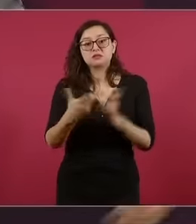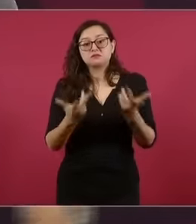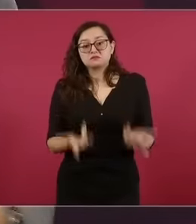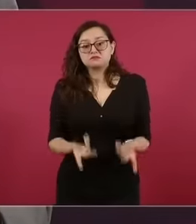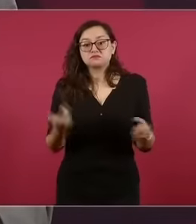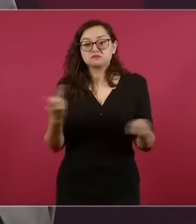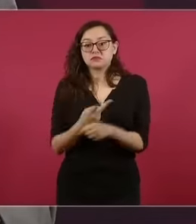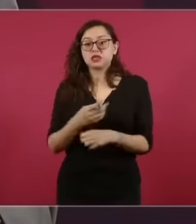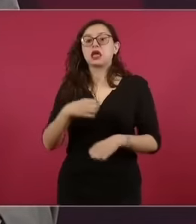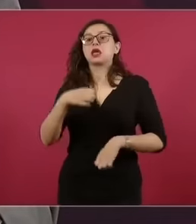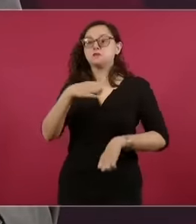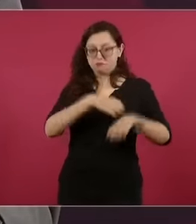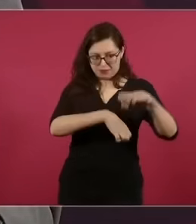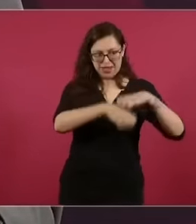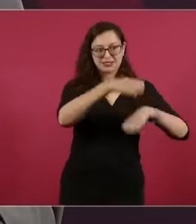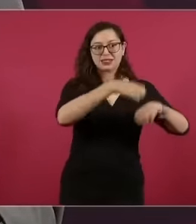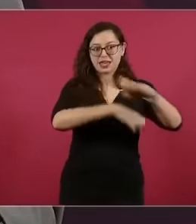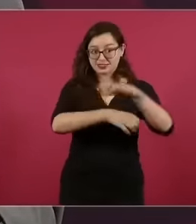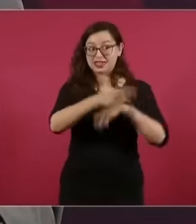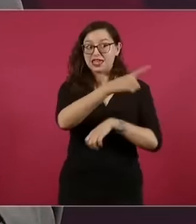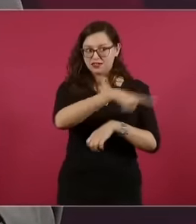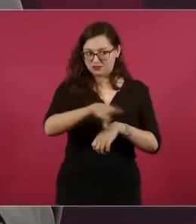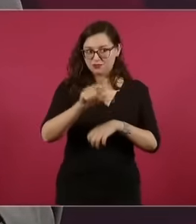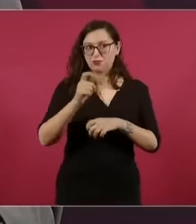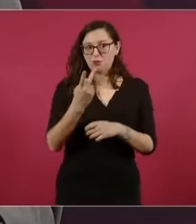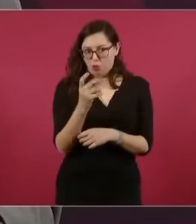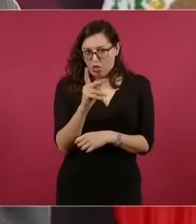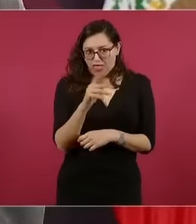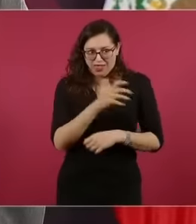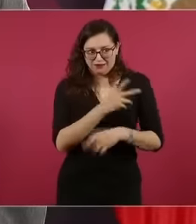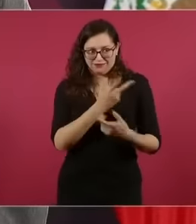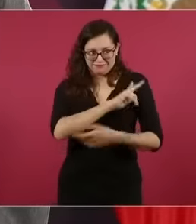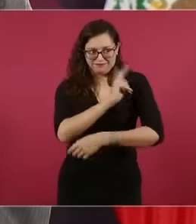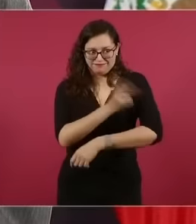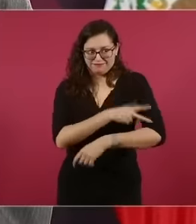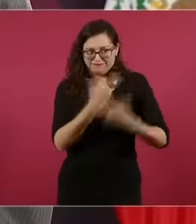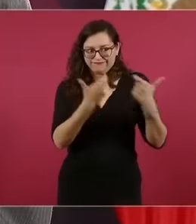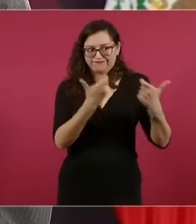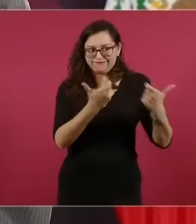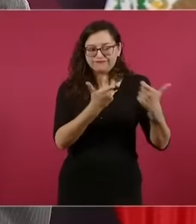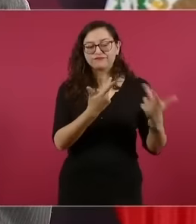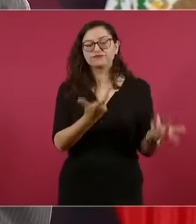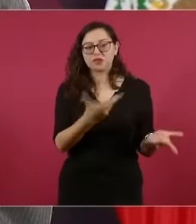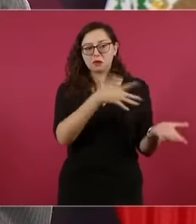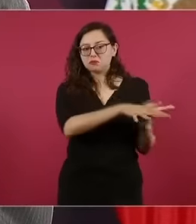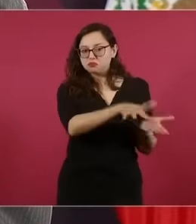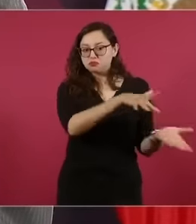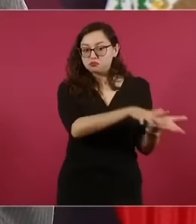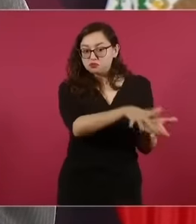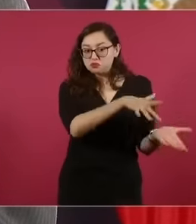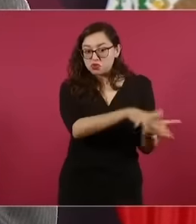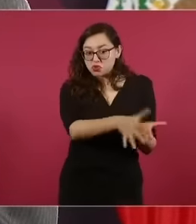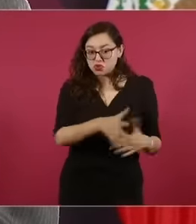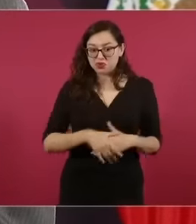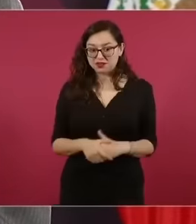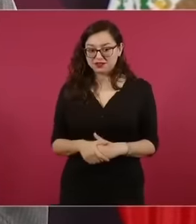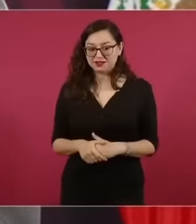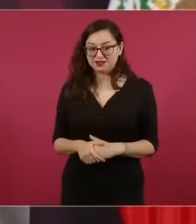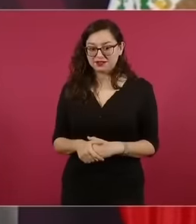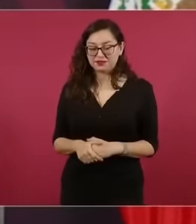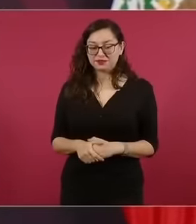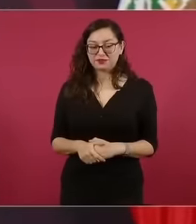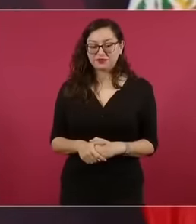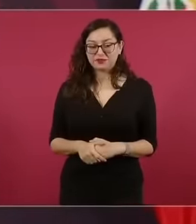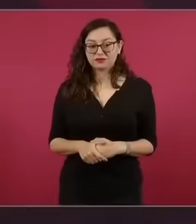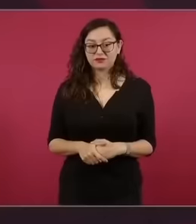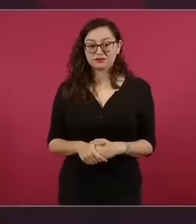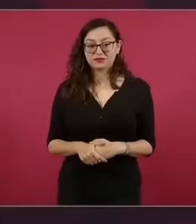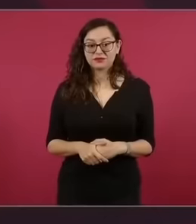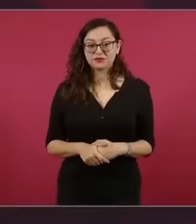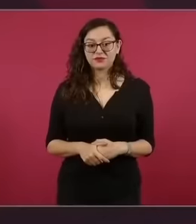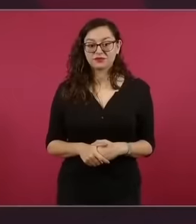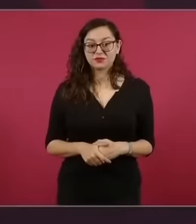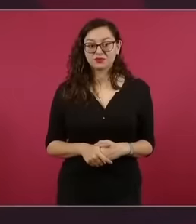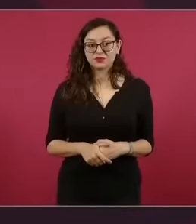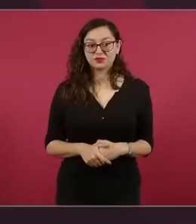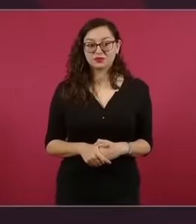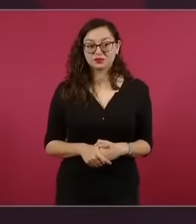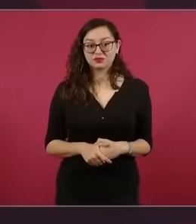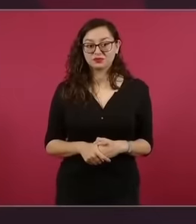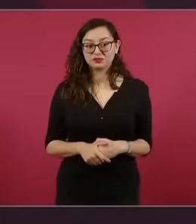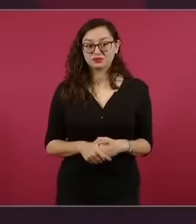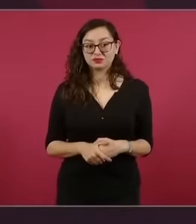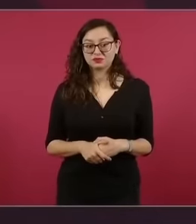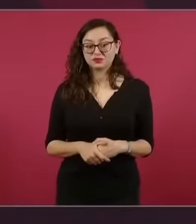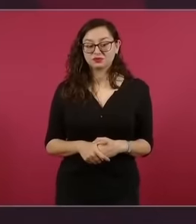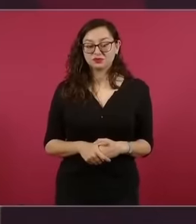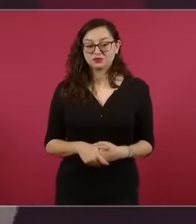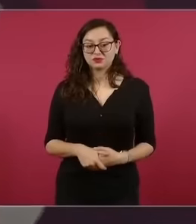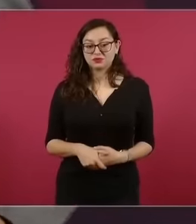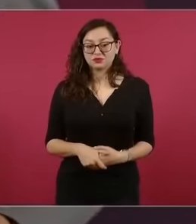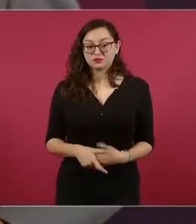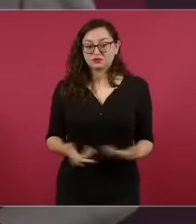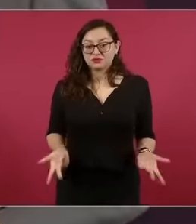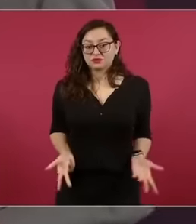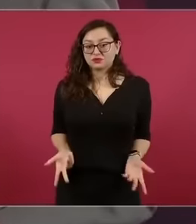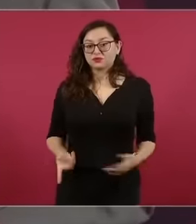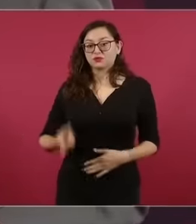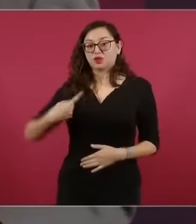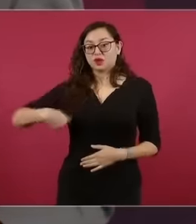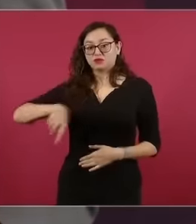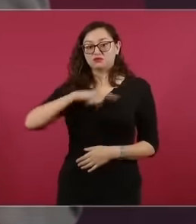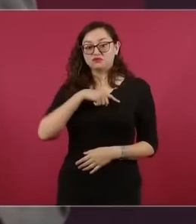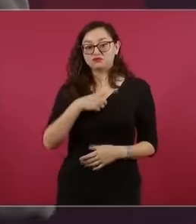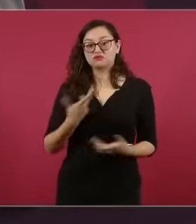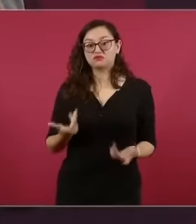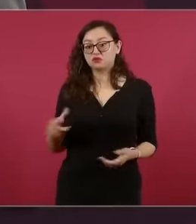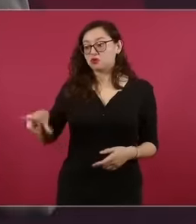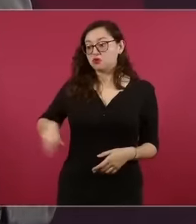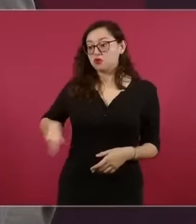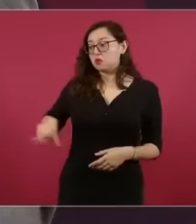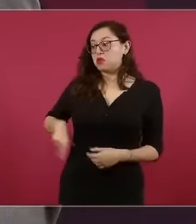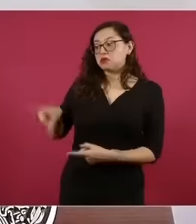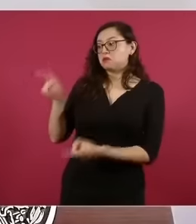business groups says this no We live off the government of course not